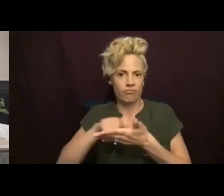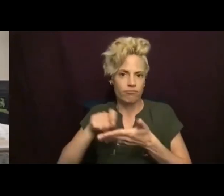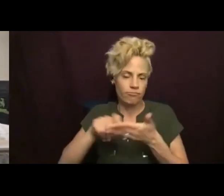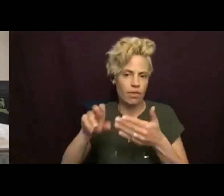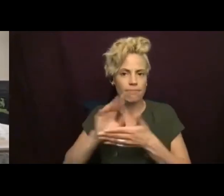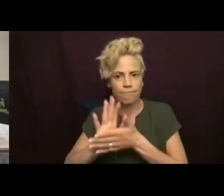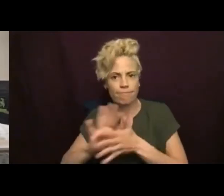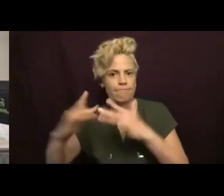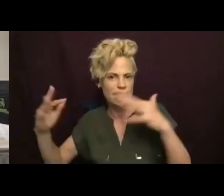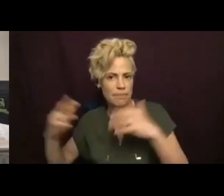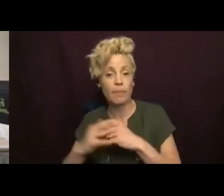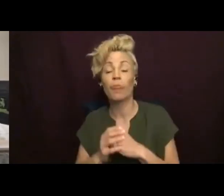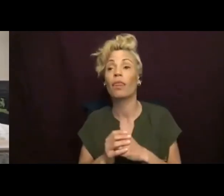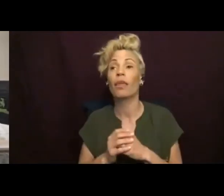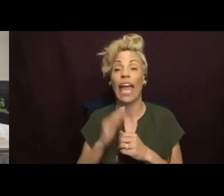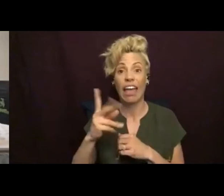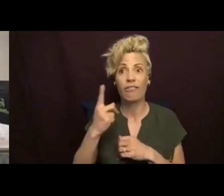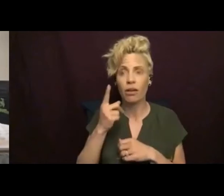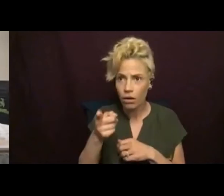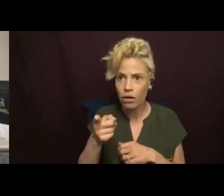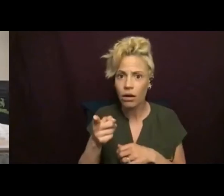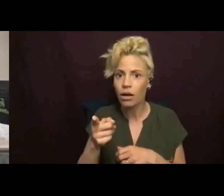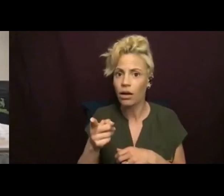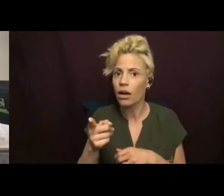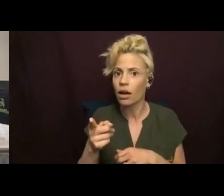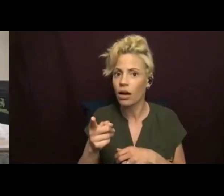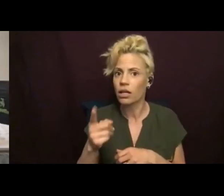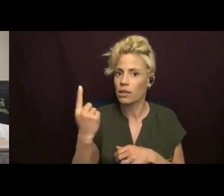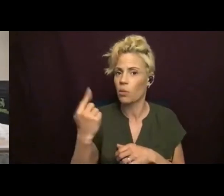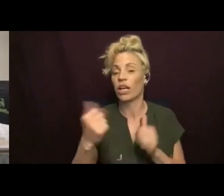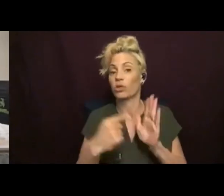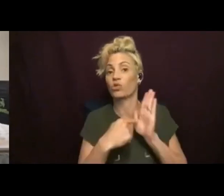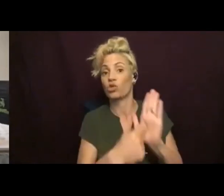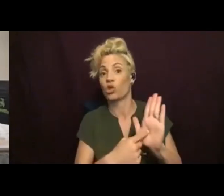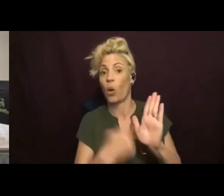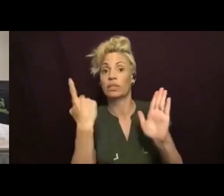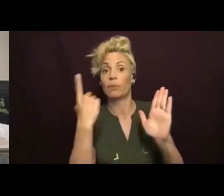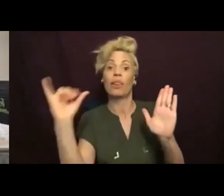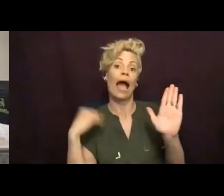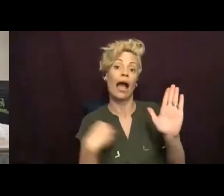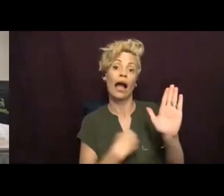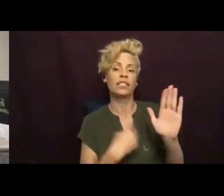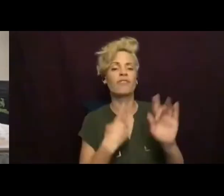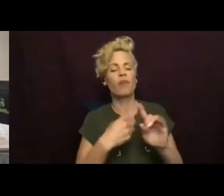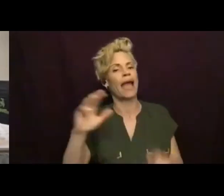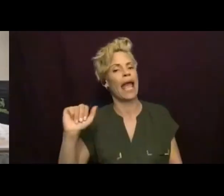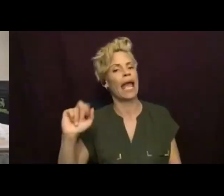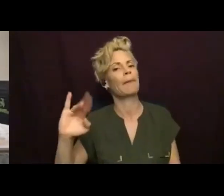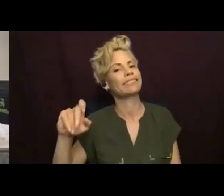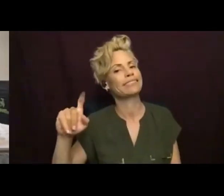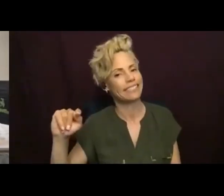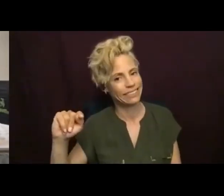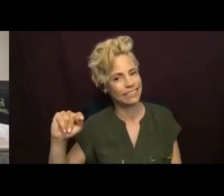it's from a non-disabled or even ableist perspective. So, I'm curious your thoughts,